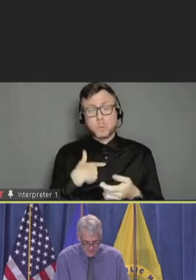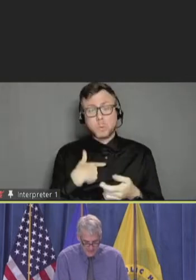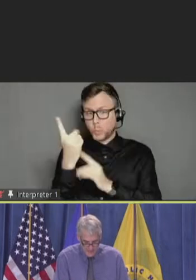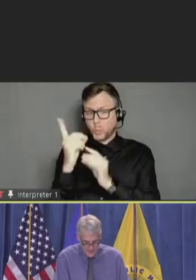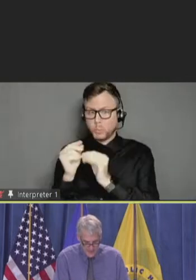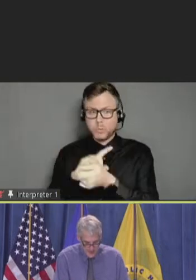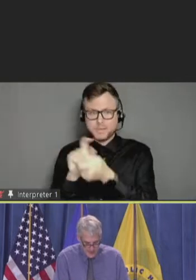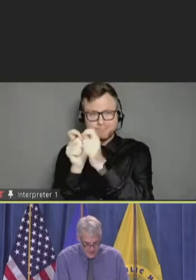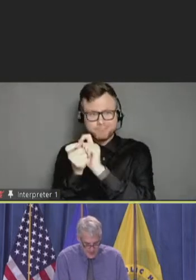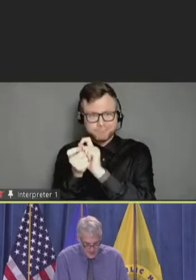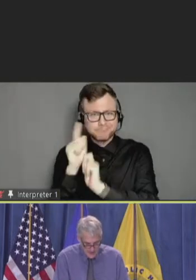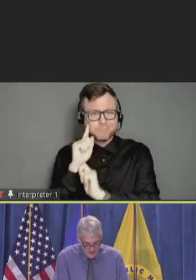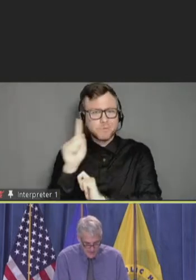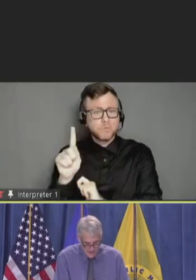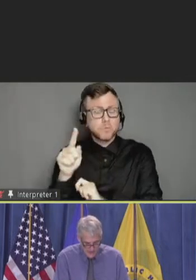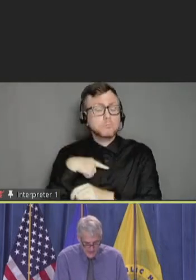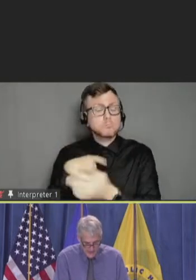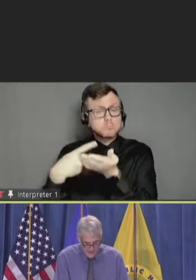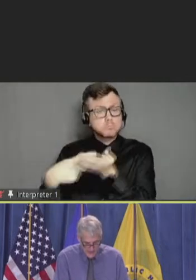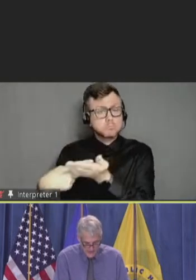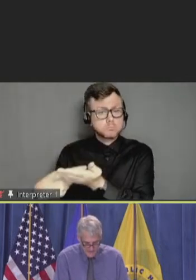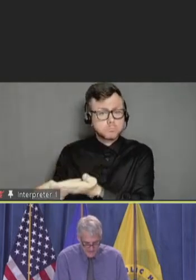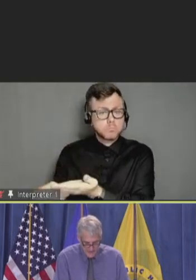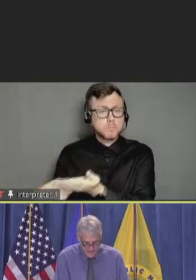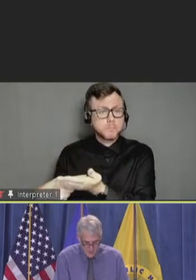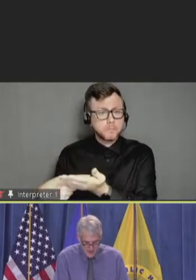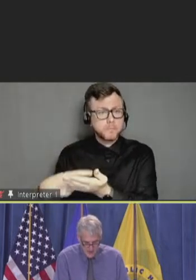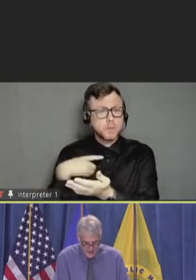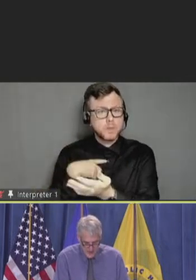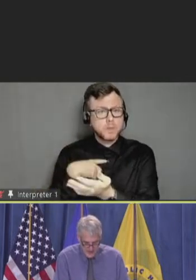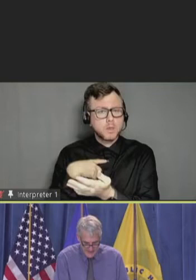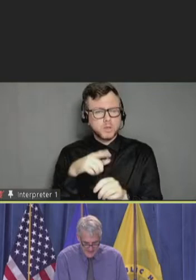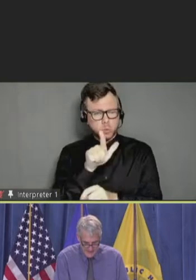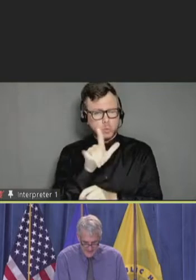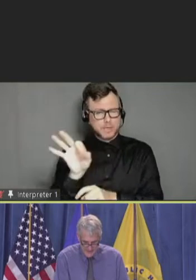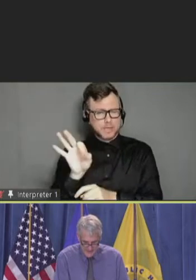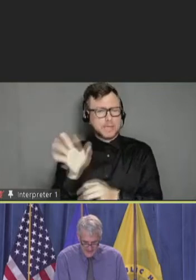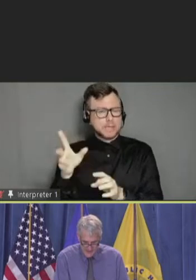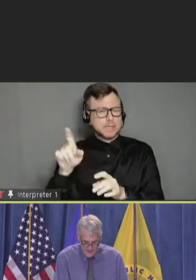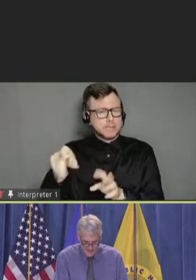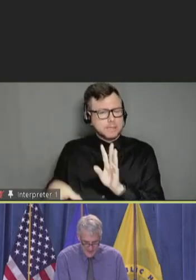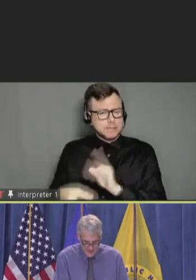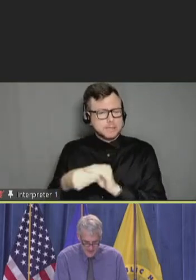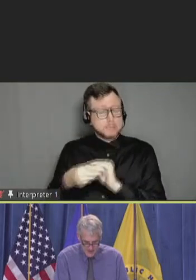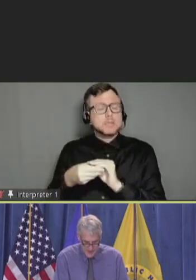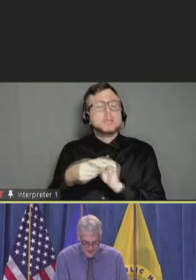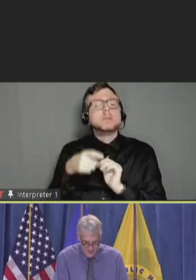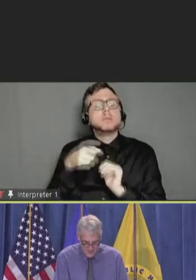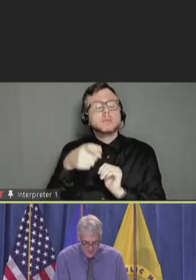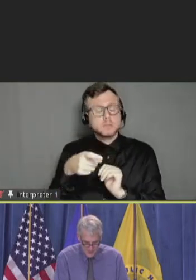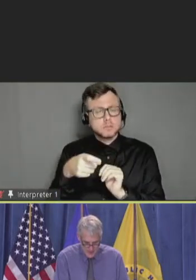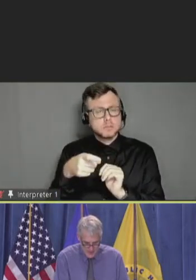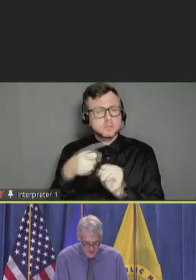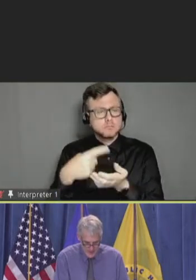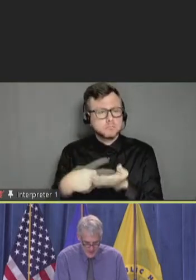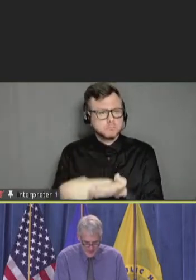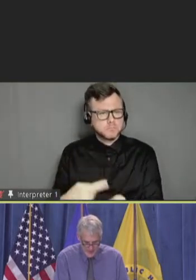discussion regarding 29, the recommendation around standing orders.